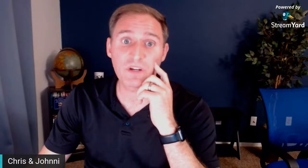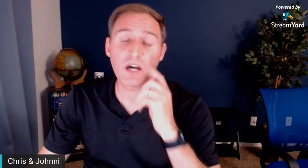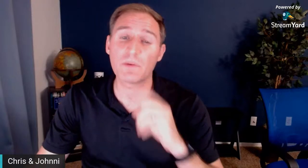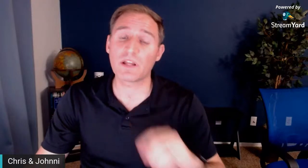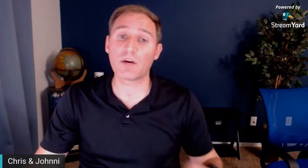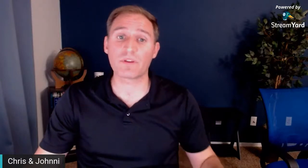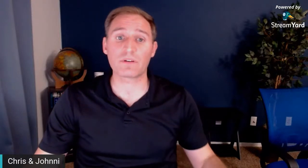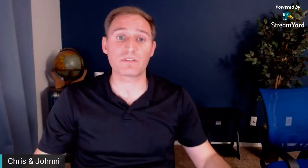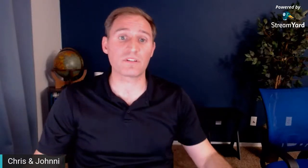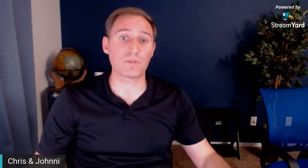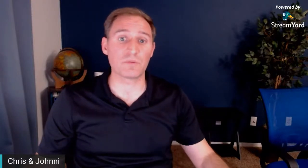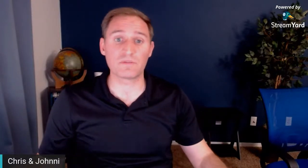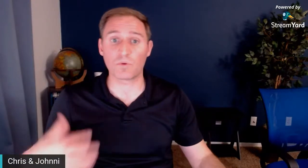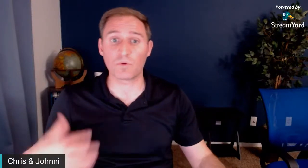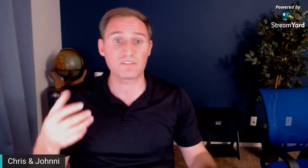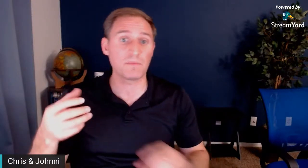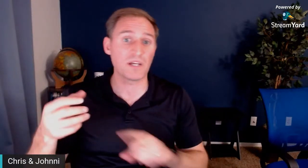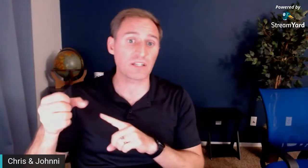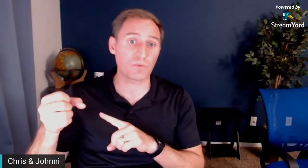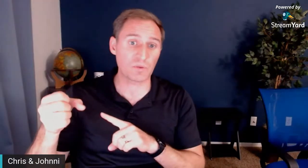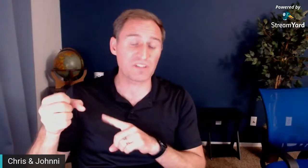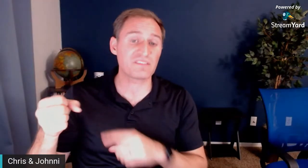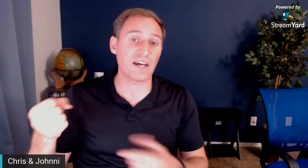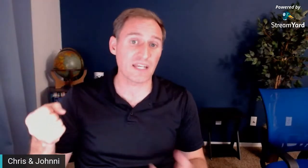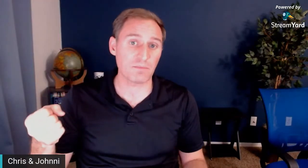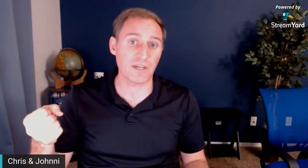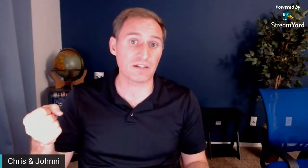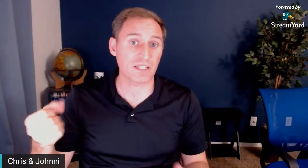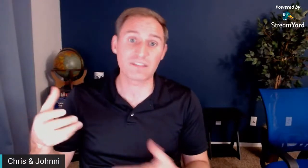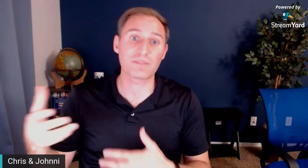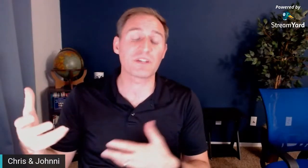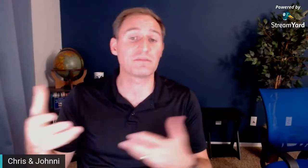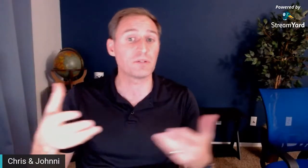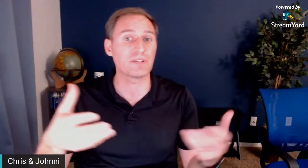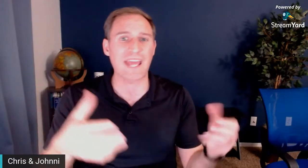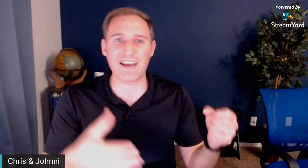come a lot with her so we would voice milk and we would sign milk and sometimes we would have